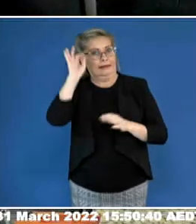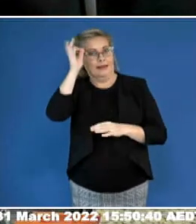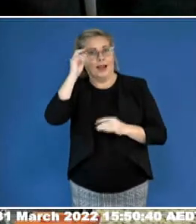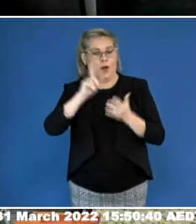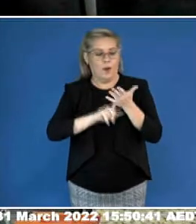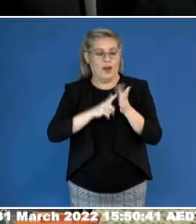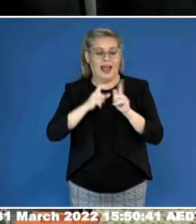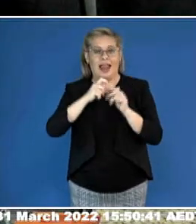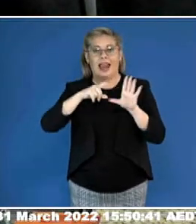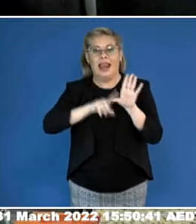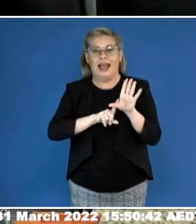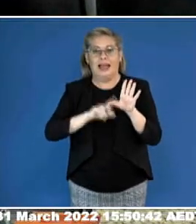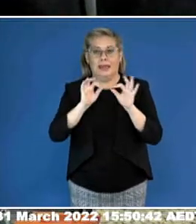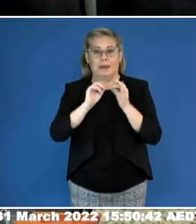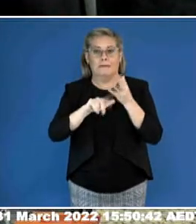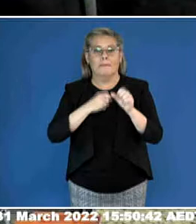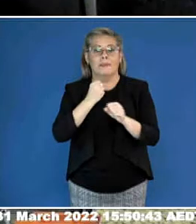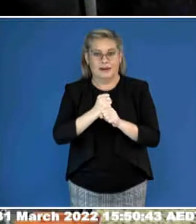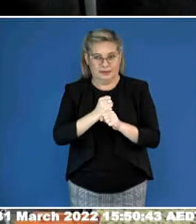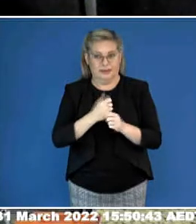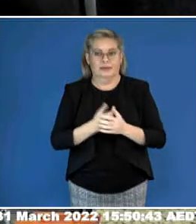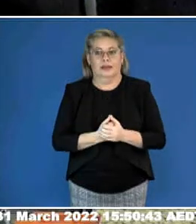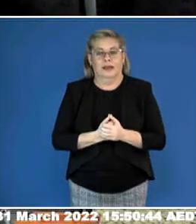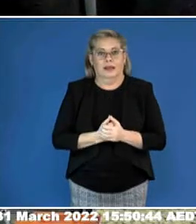too has Nikita, and we will hear from Nikita in a moment.